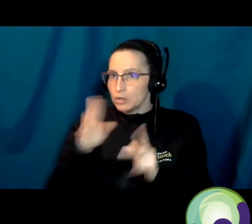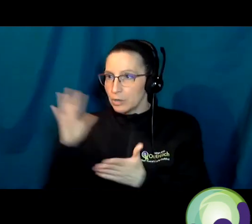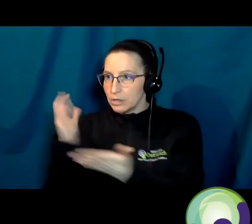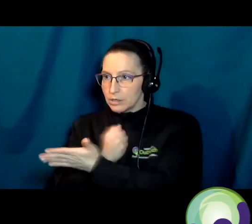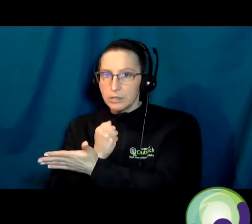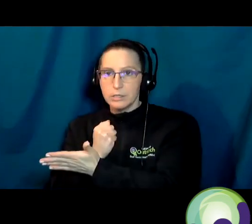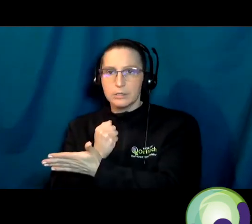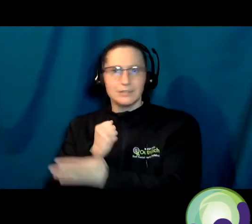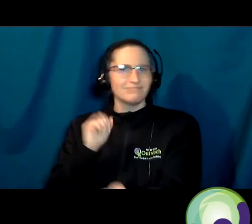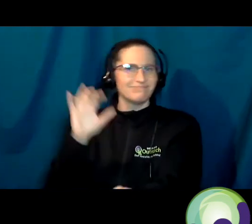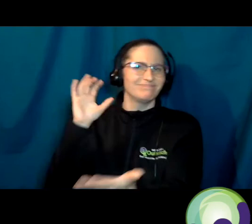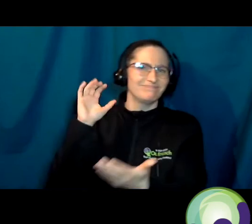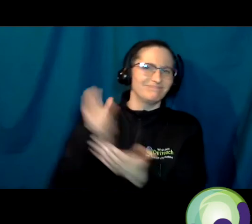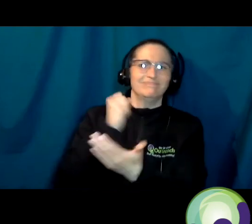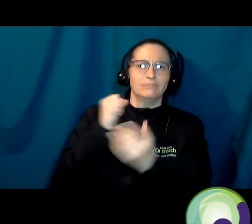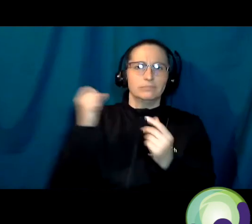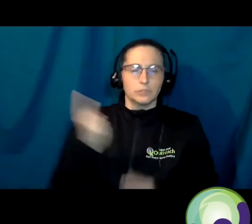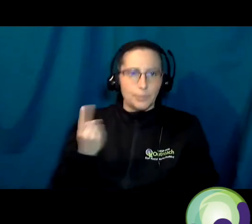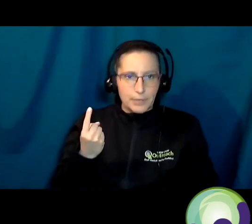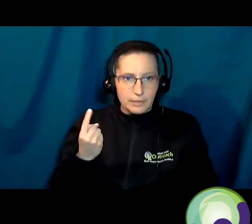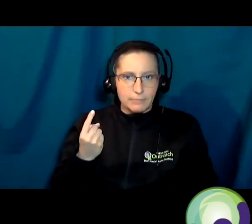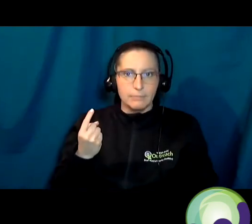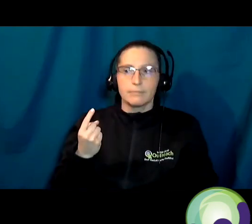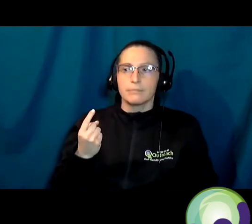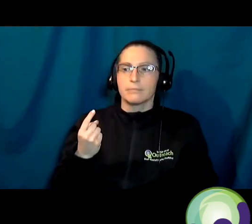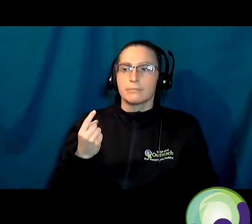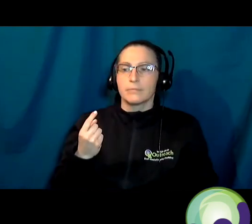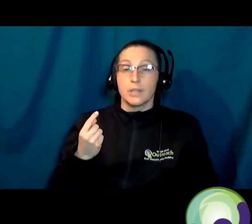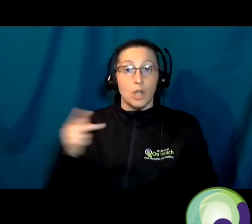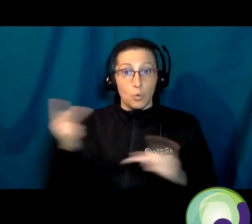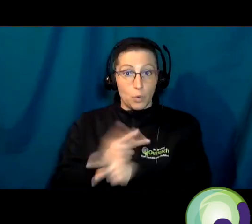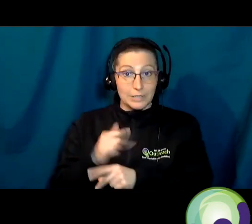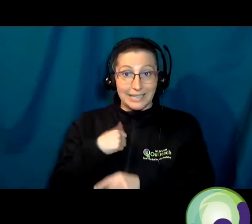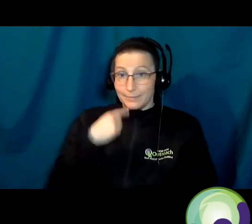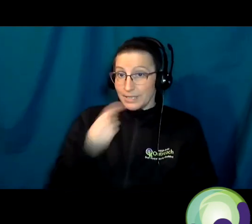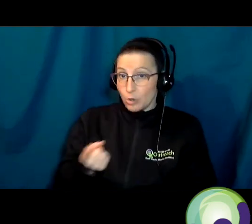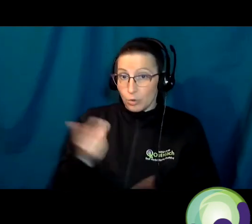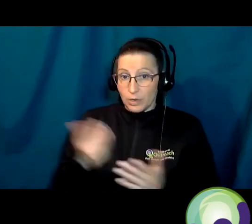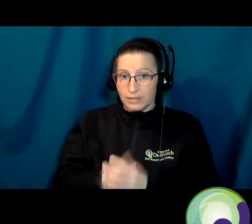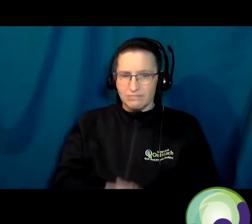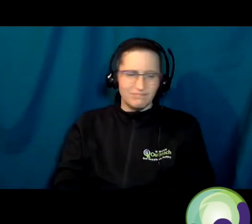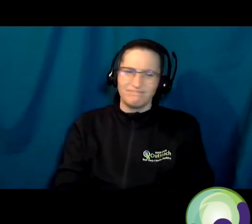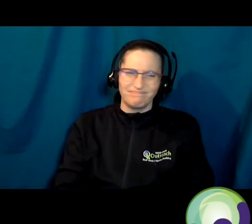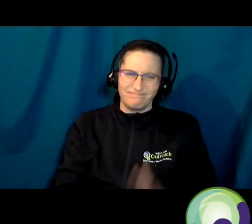take the initiative to do it. The worst thing you can be told is no, we don't do that. But